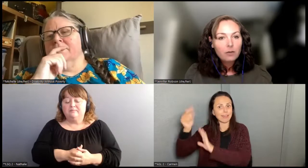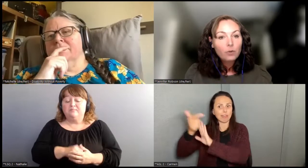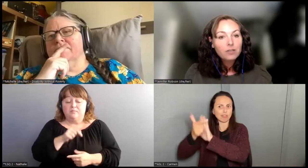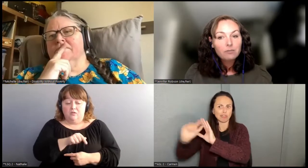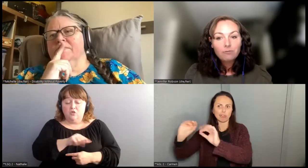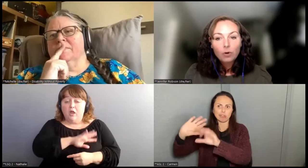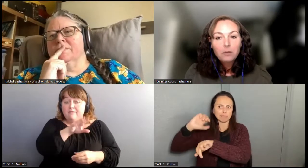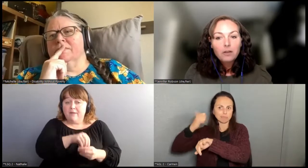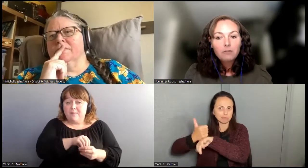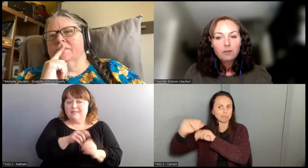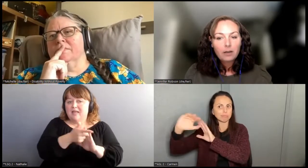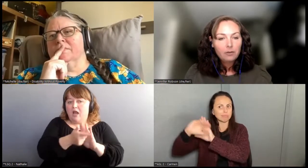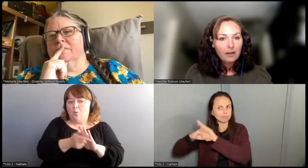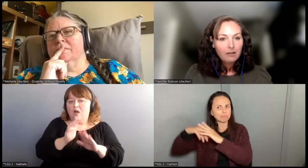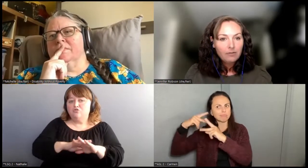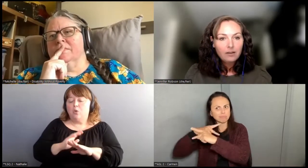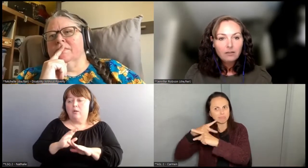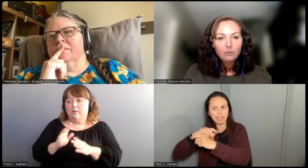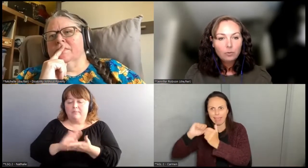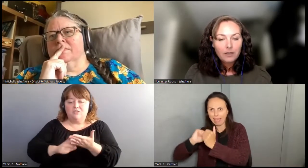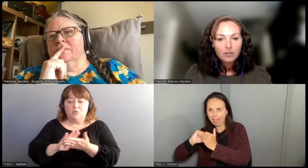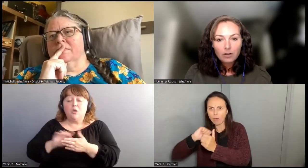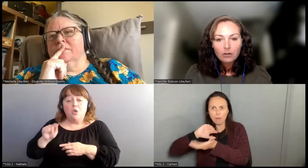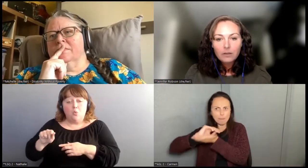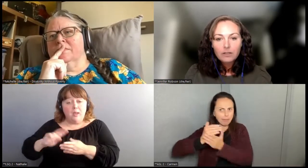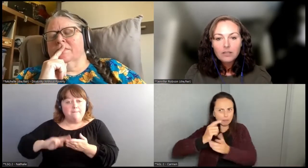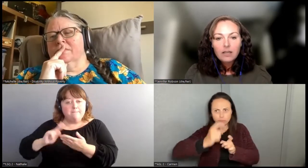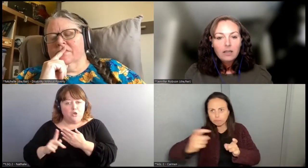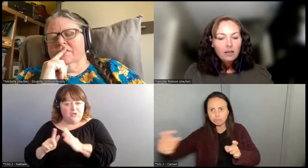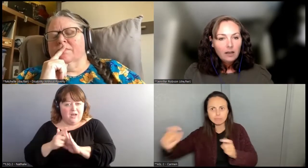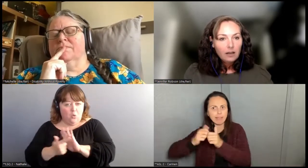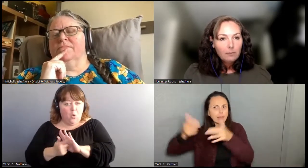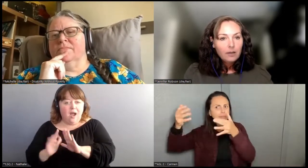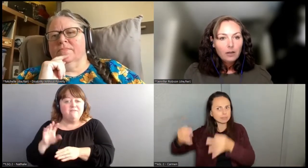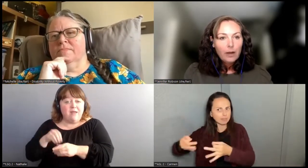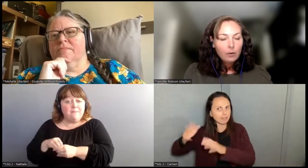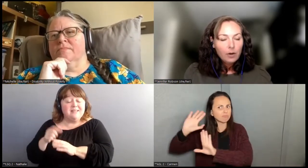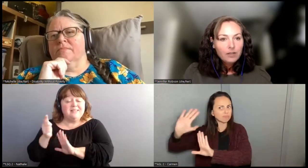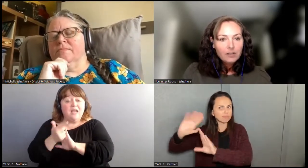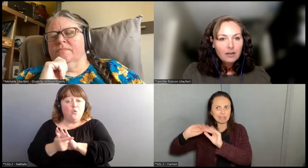WHAT IS THE FORMULA FOR HOW THE BENEFIT WILL BE DETERMINED, YOU KNOW, HOW OFTEN IS IT GOING